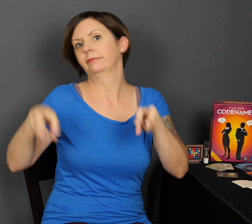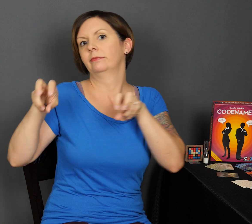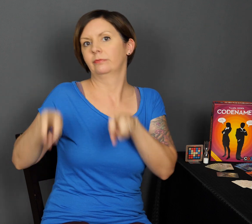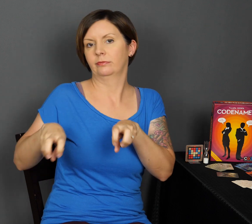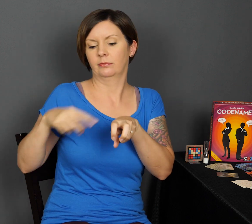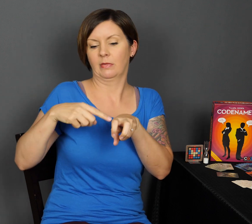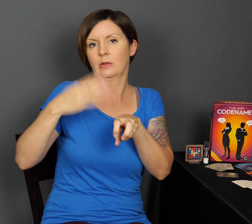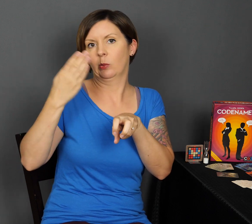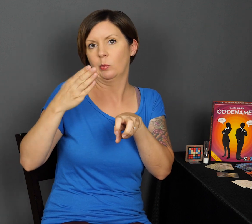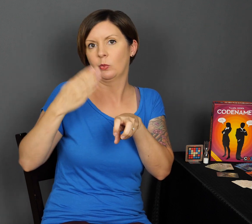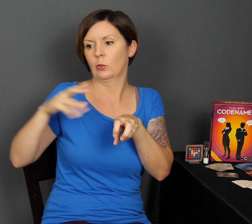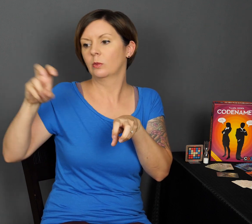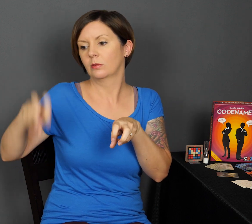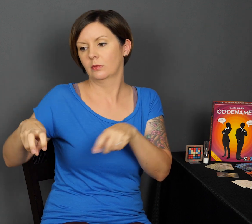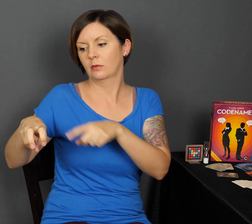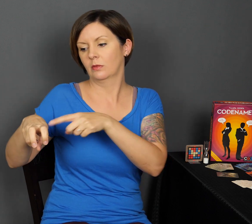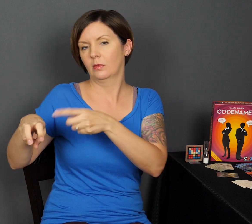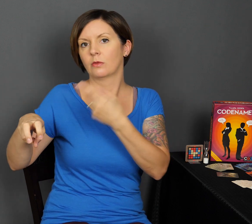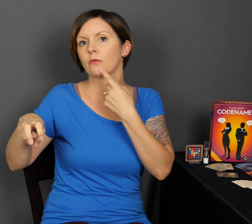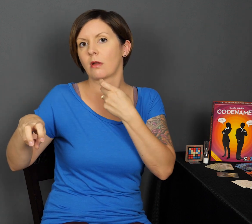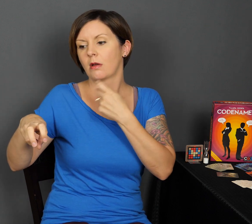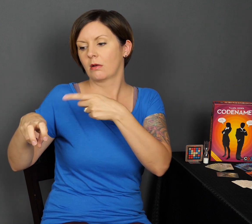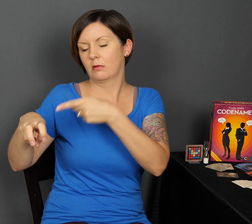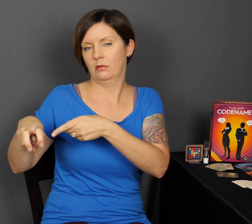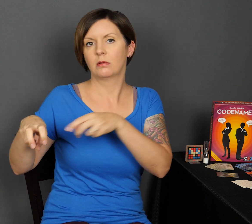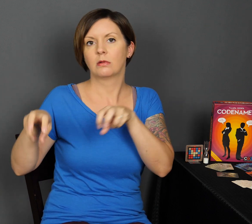the Spymasters... you know, 1 for blue and 1 for red.